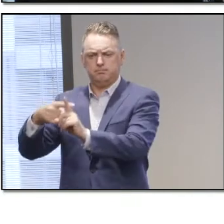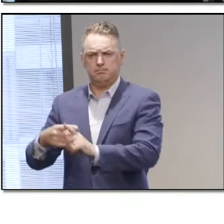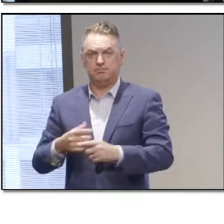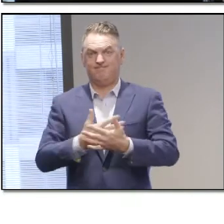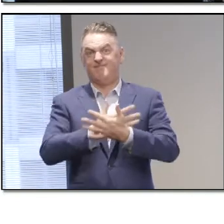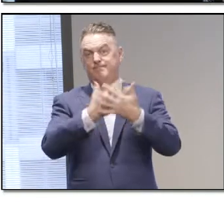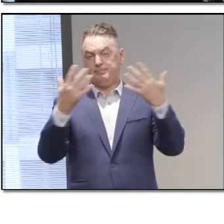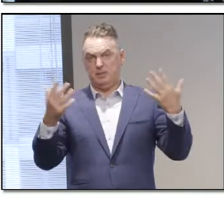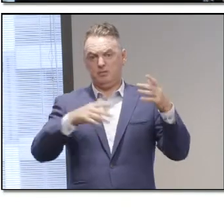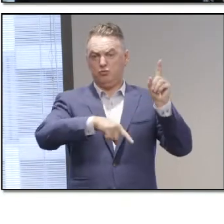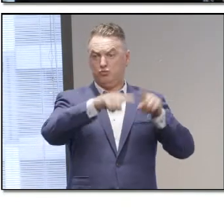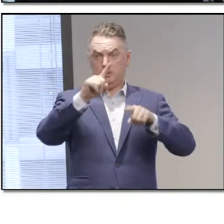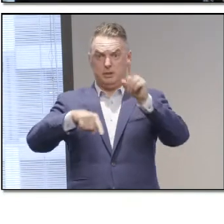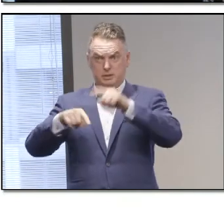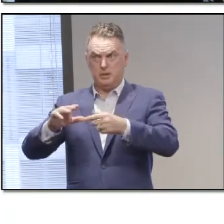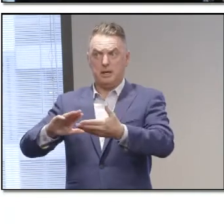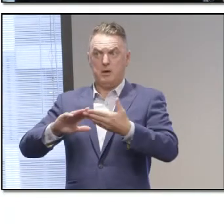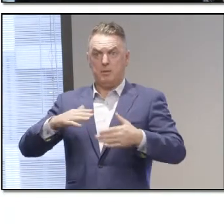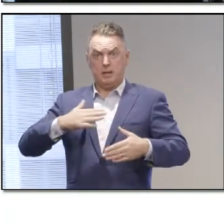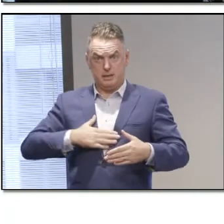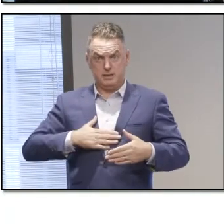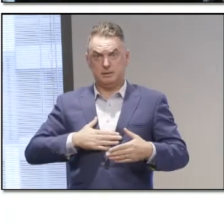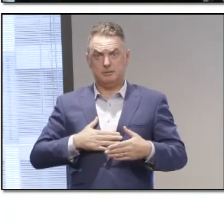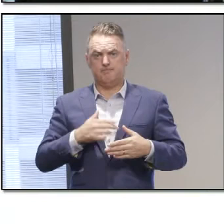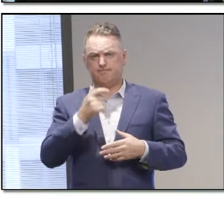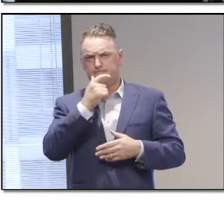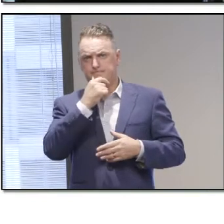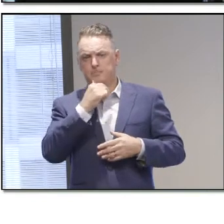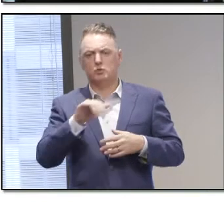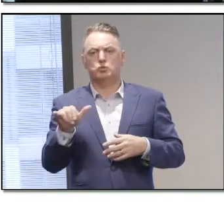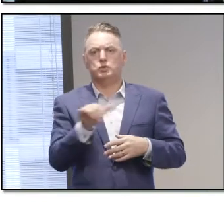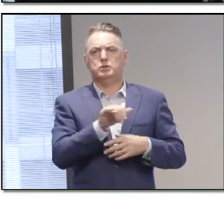target what particular pollutants we should consider from a human exposure standpoint.